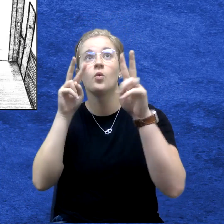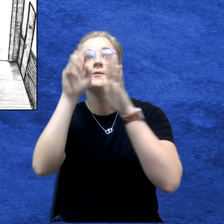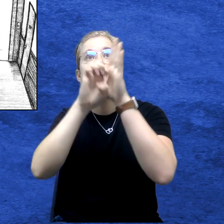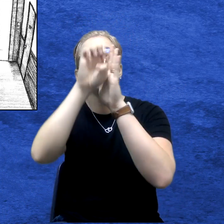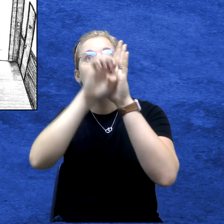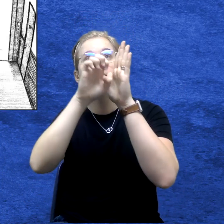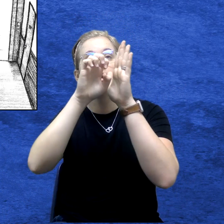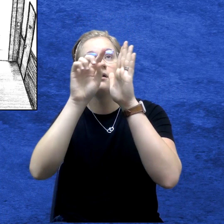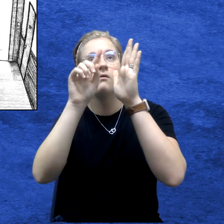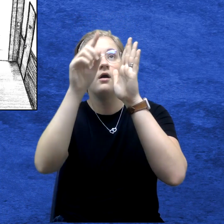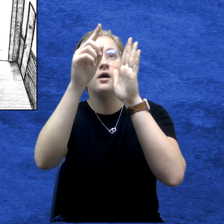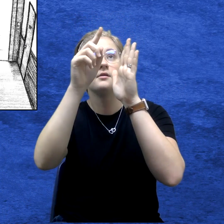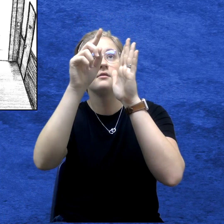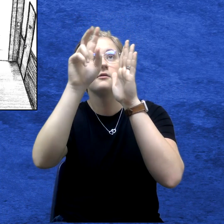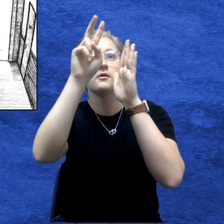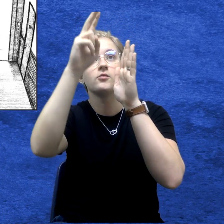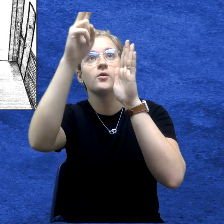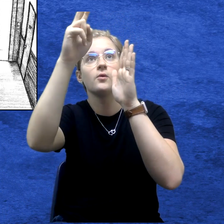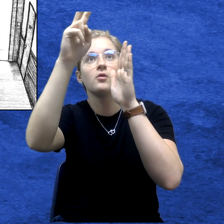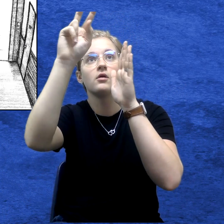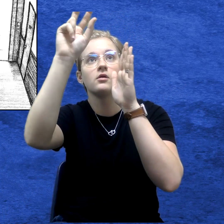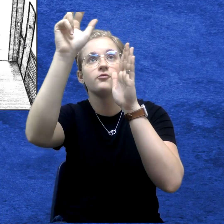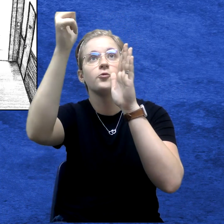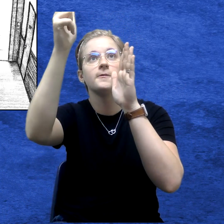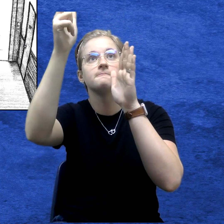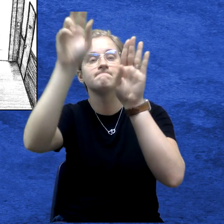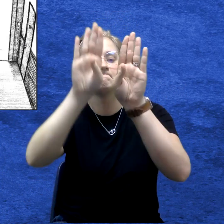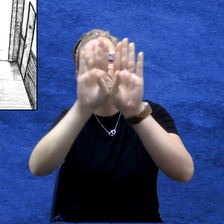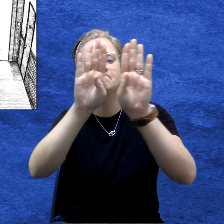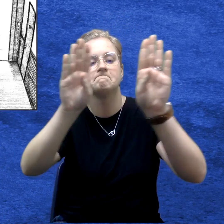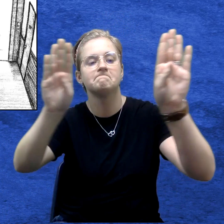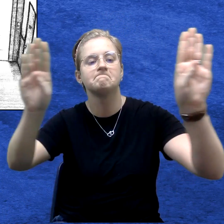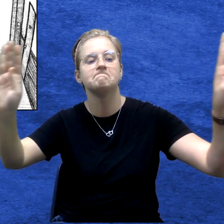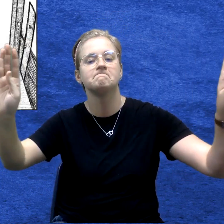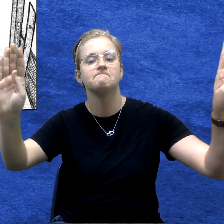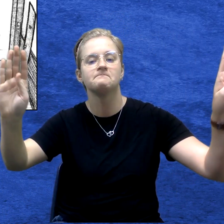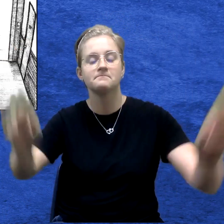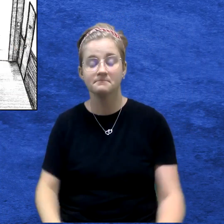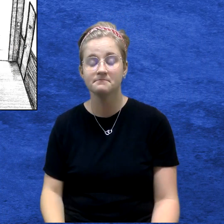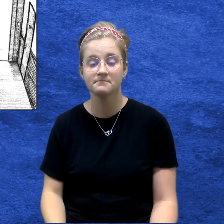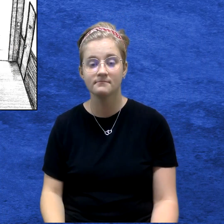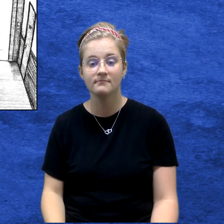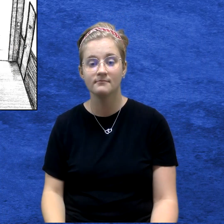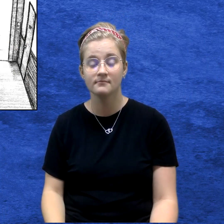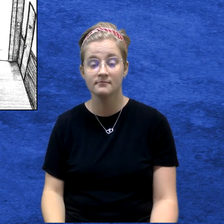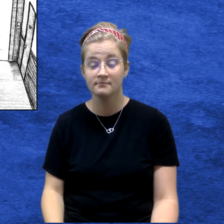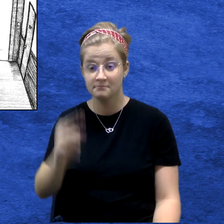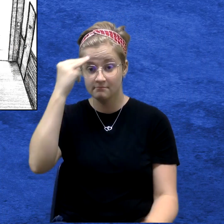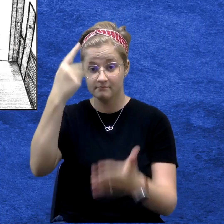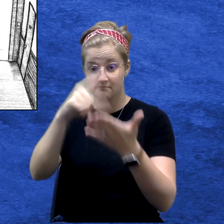The elevator door opened on the third floor. Mr. Linkletter unlocked Room 303.